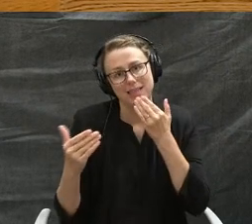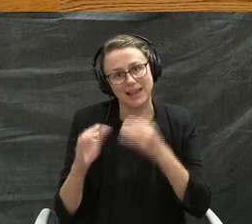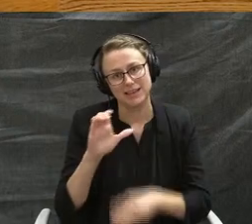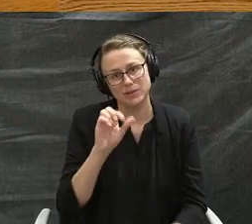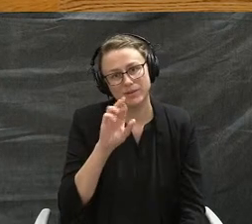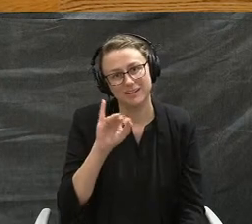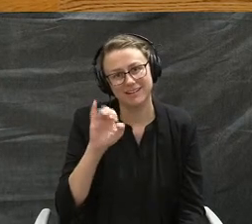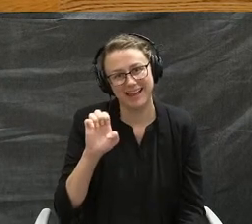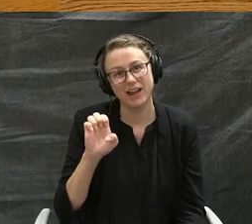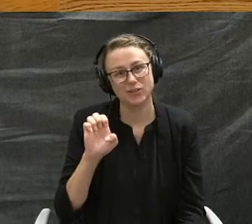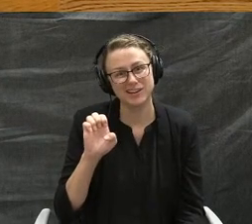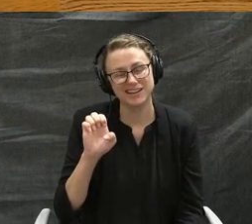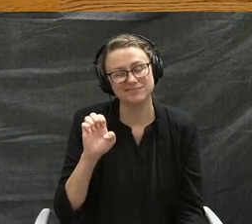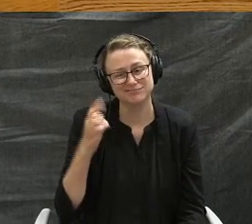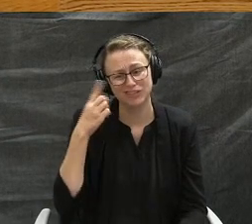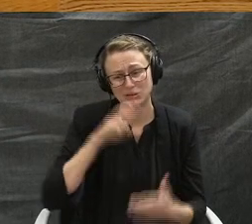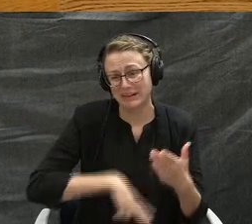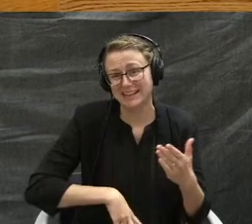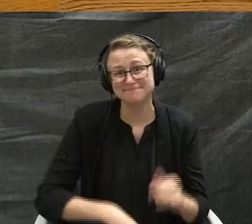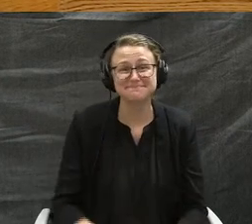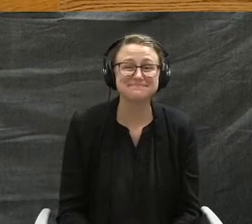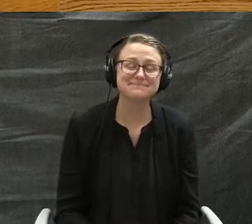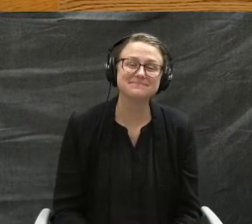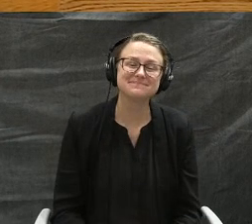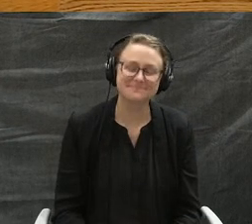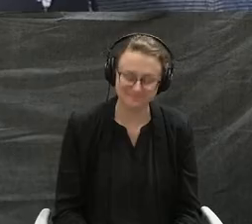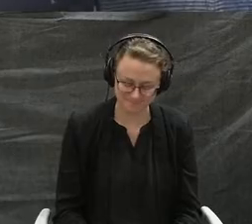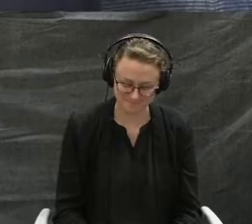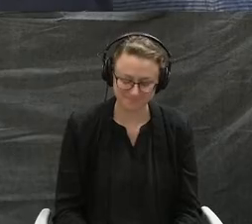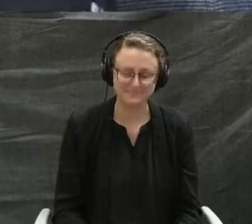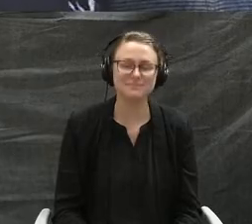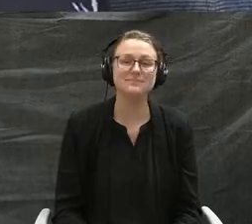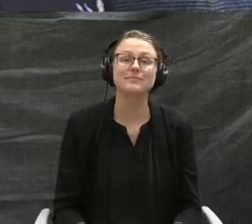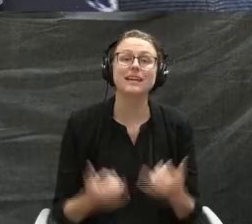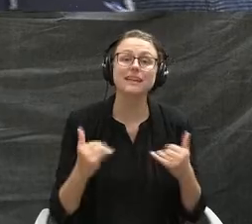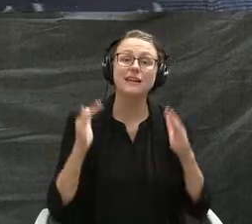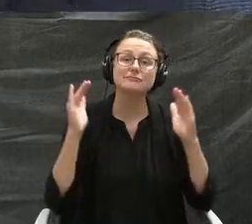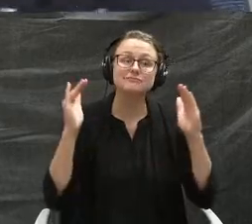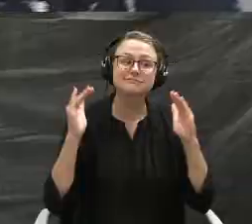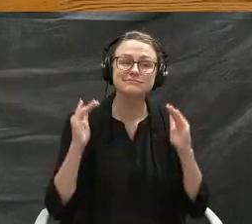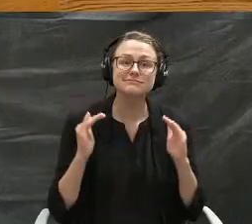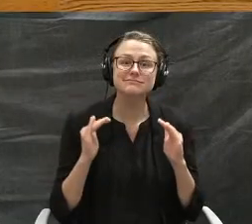In reading all of them so we will move on to our next agenda